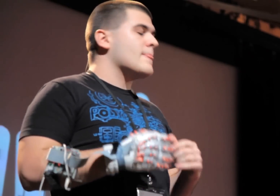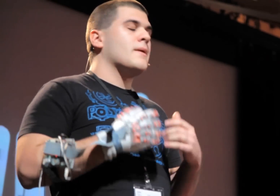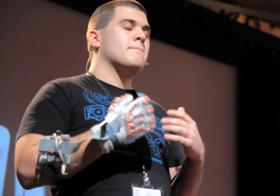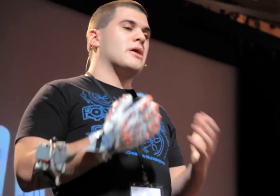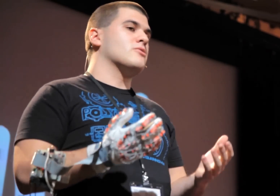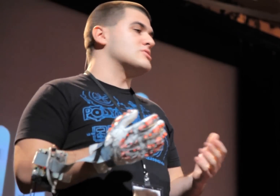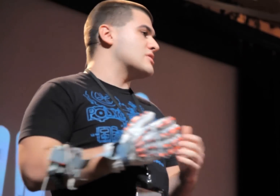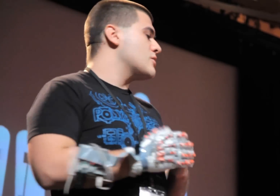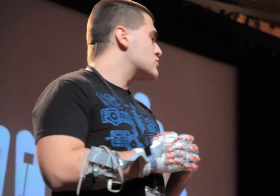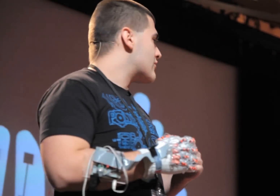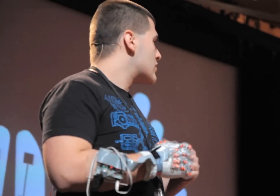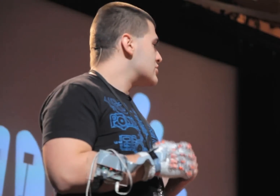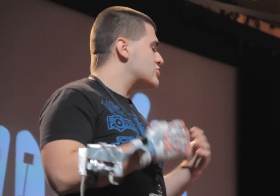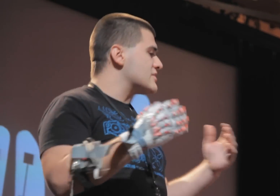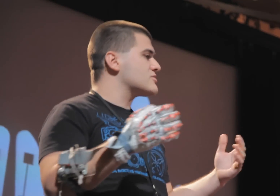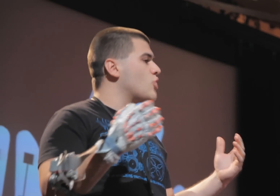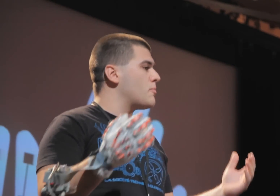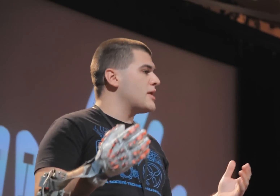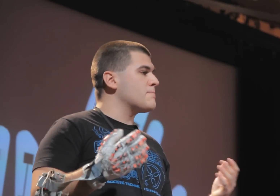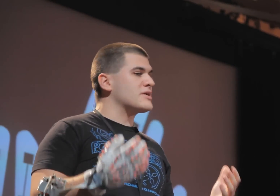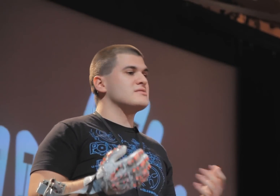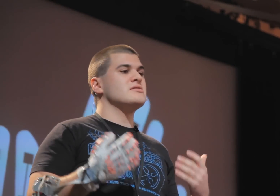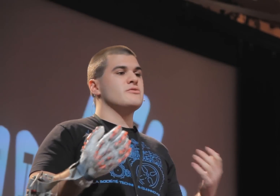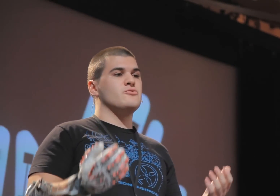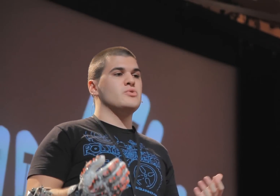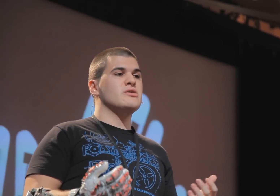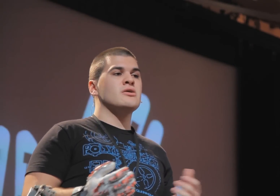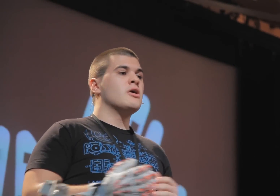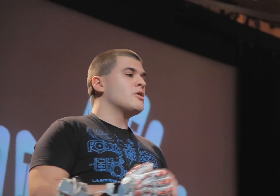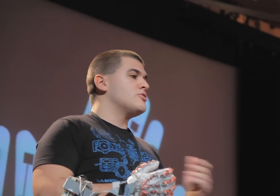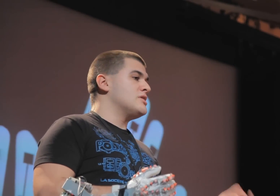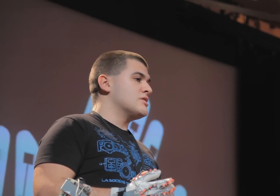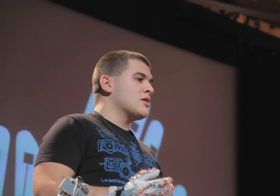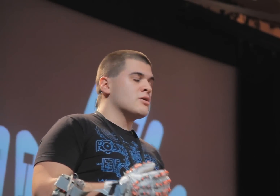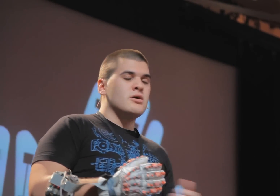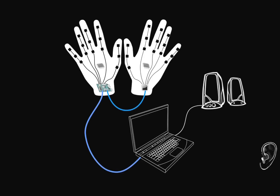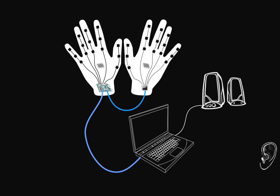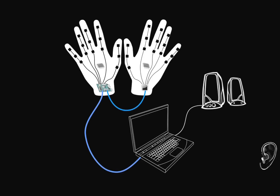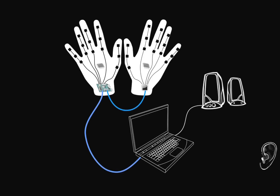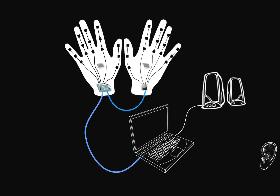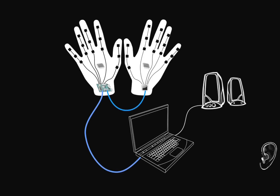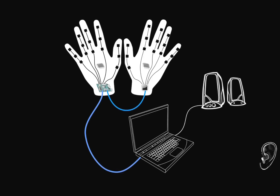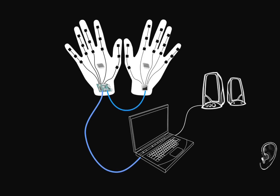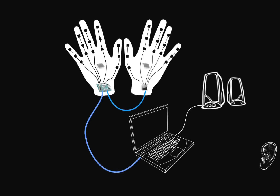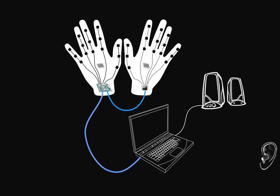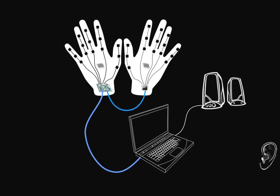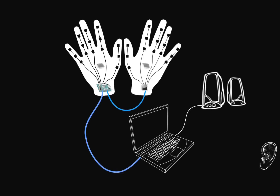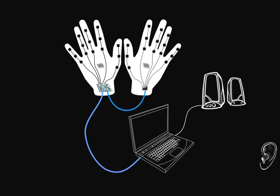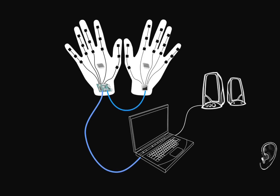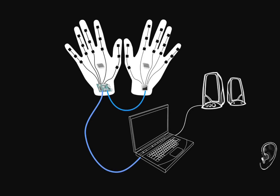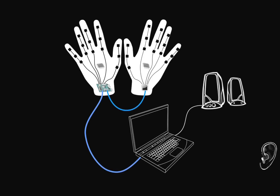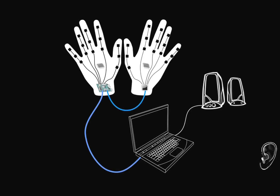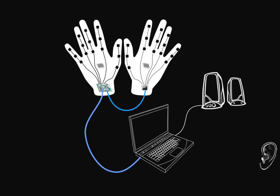Consequently, Lina's complete, precise and fluid gestures can be captured... ...and sent to a computer.